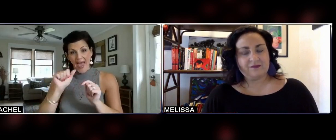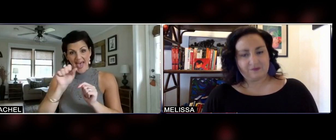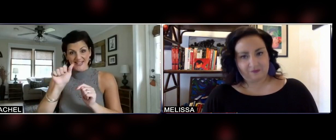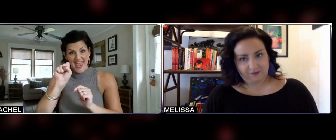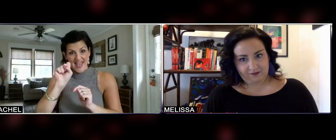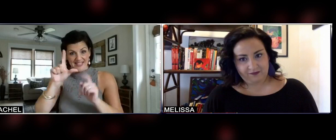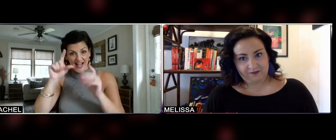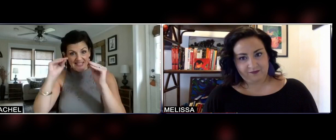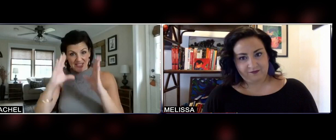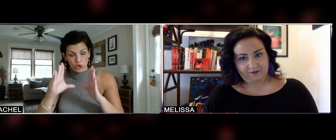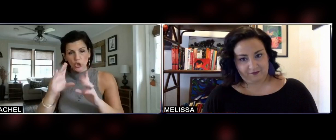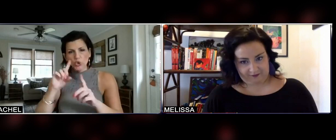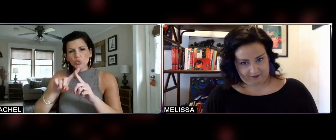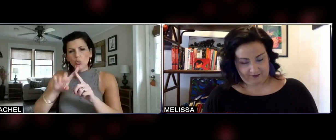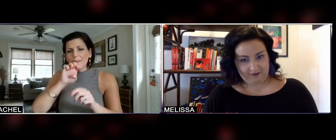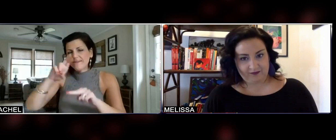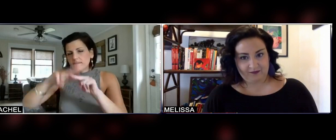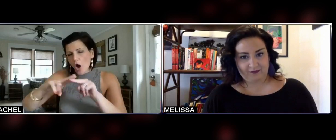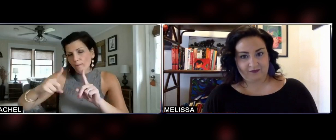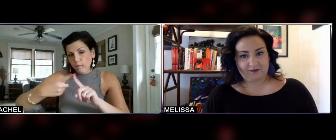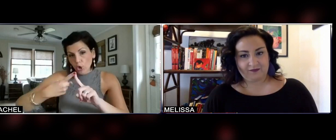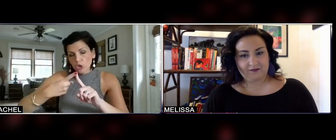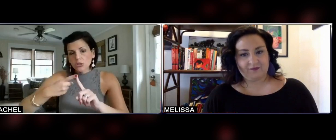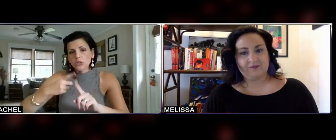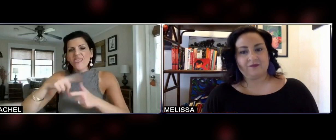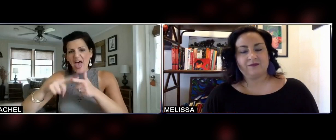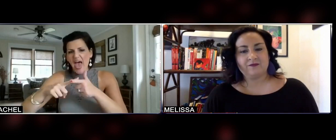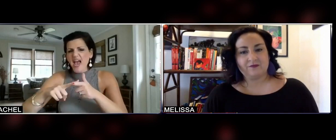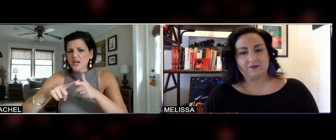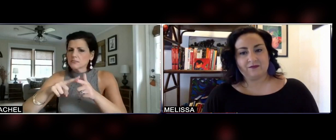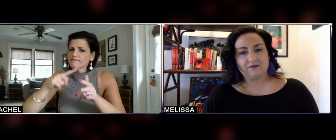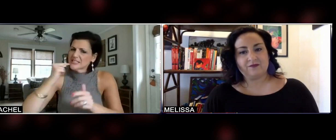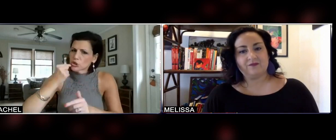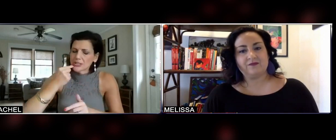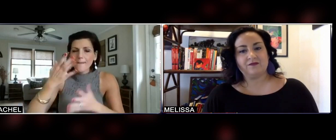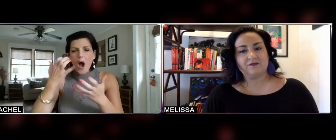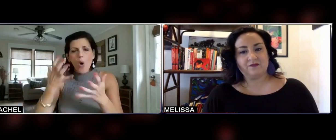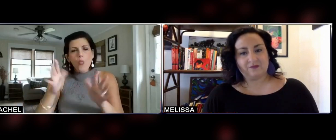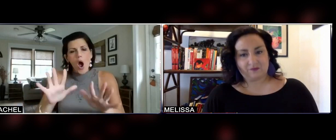what I try to keep in mind as an ASL teacher, to be fun first, then serious.